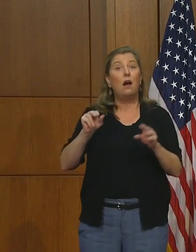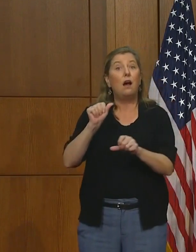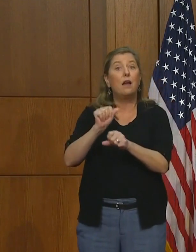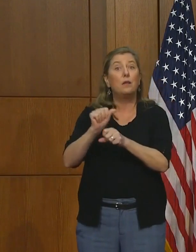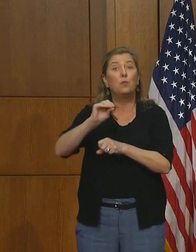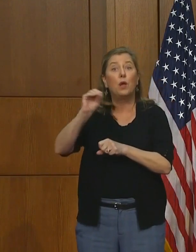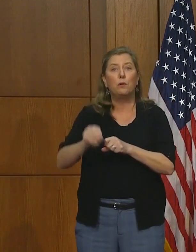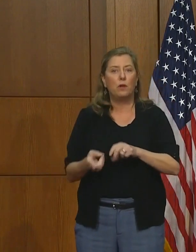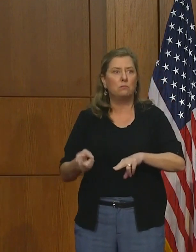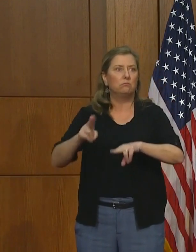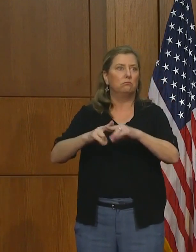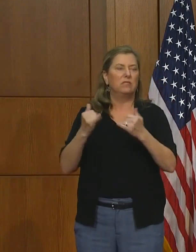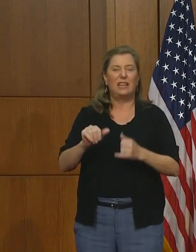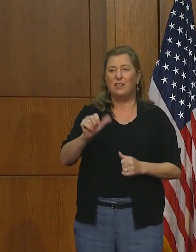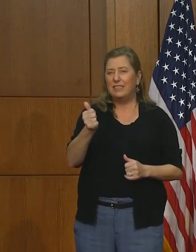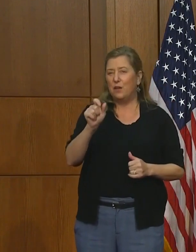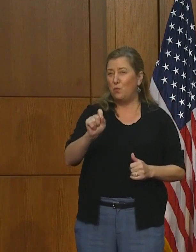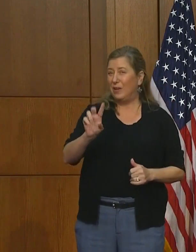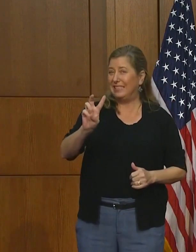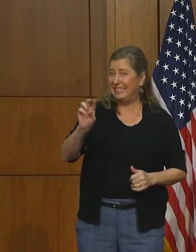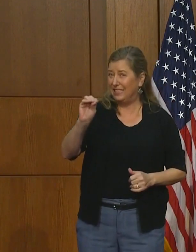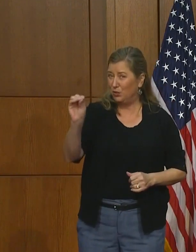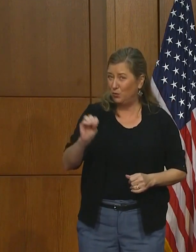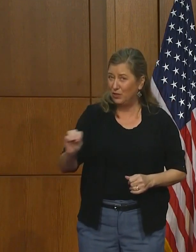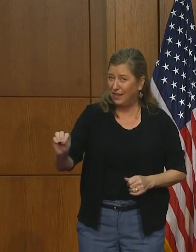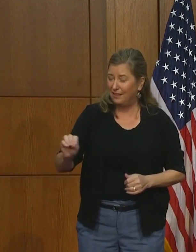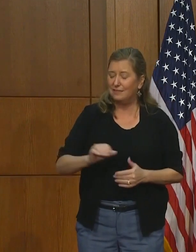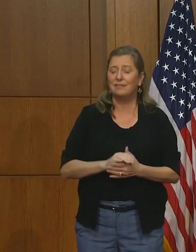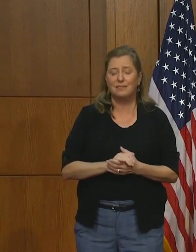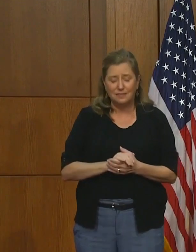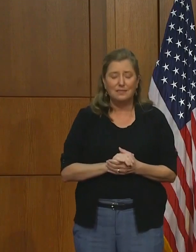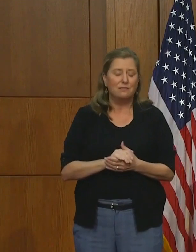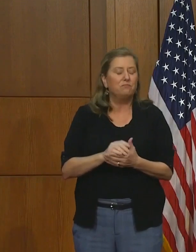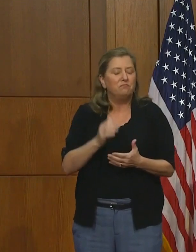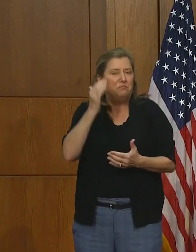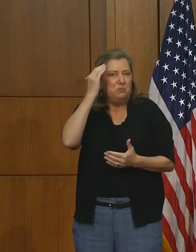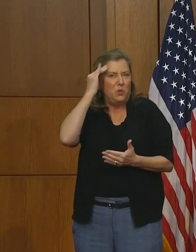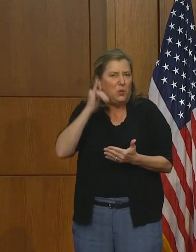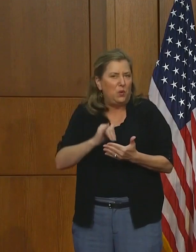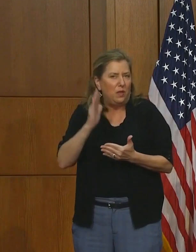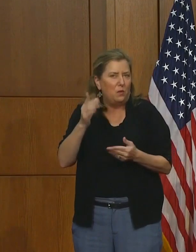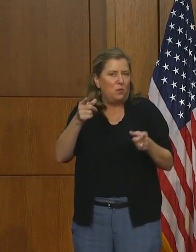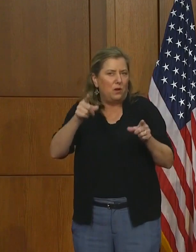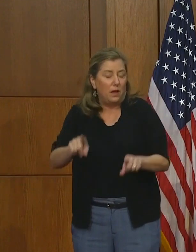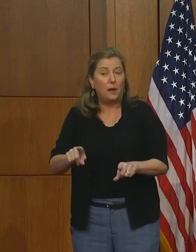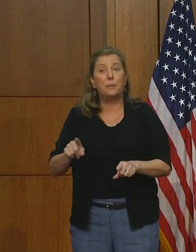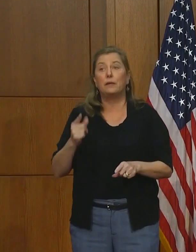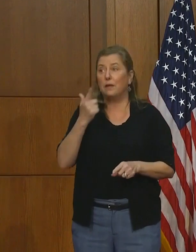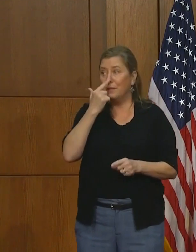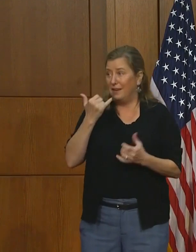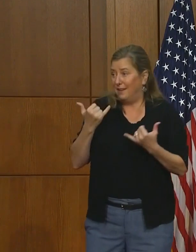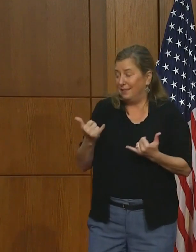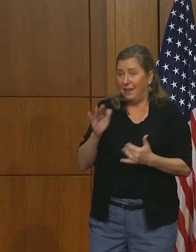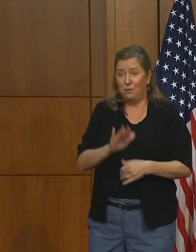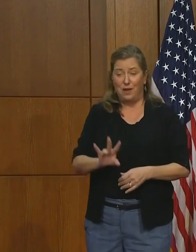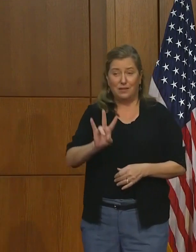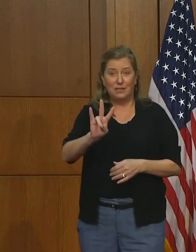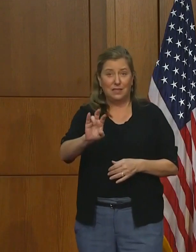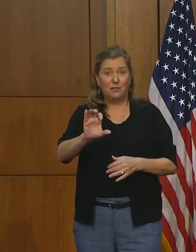FOR APRIL HOWEVER OUR UNEMPLOYMENT RATE ROSE TO TEN